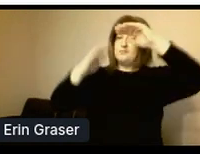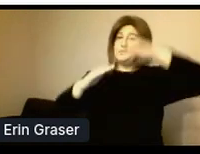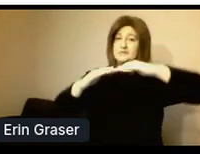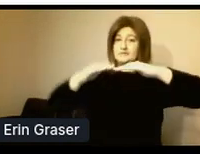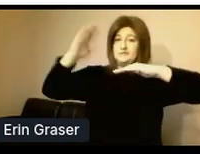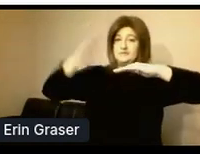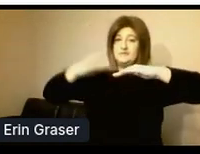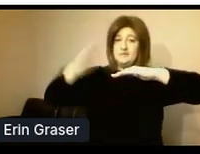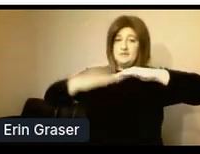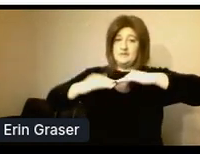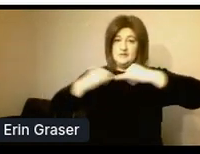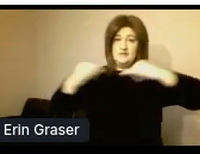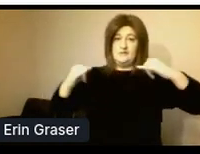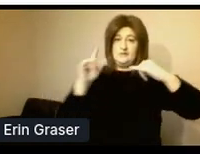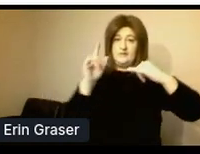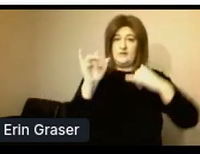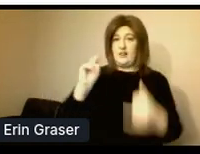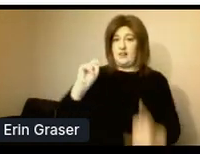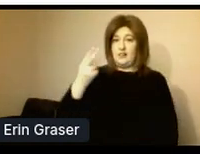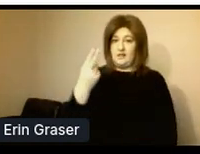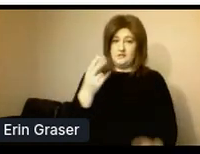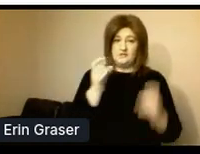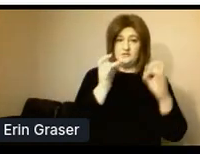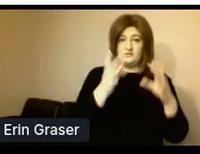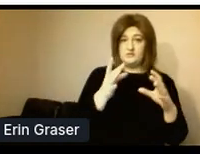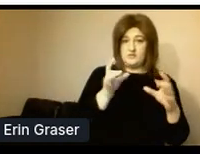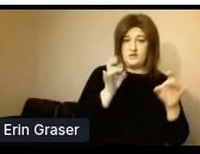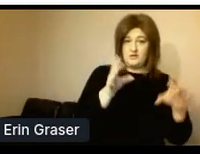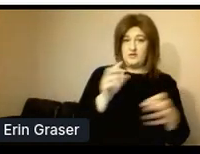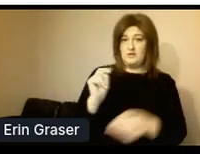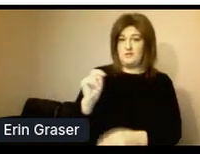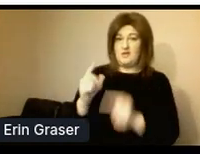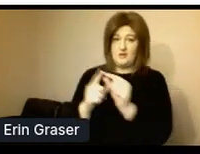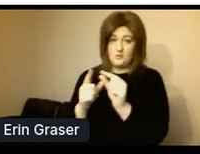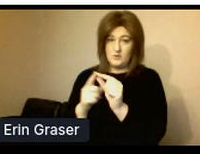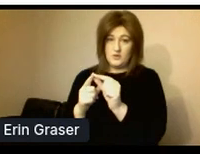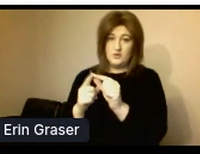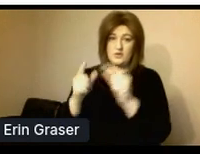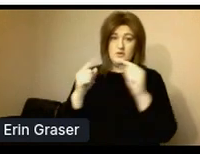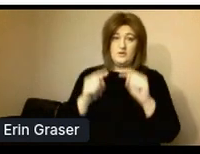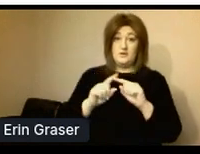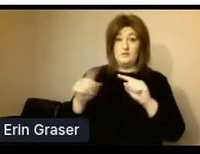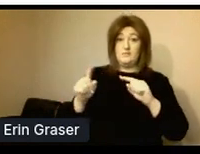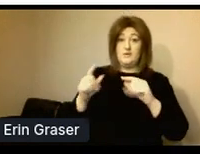Up at the top, kind of, there's lynching, hate crimes, the N word, racial slurs.